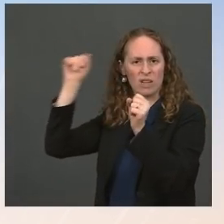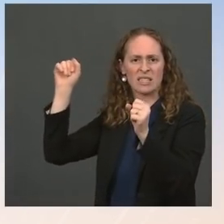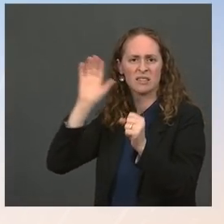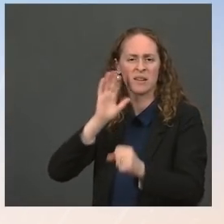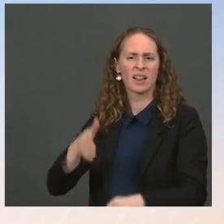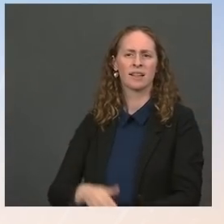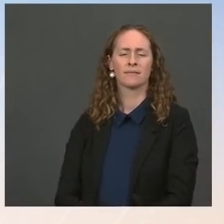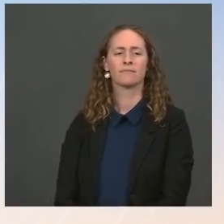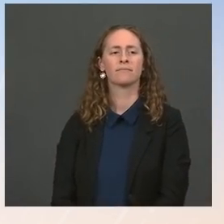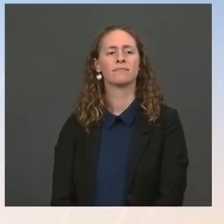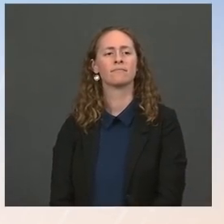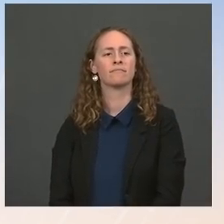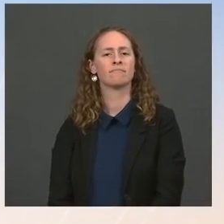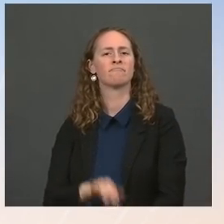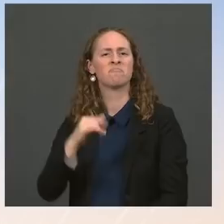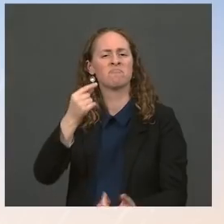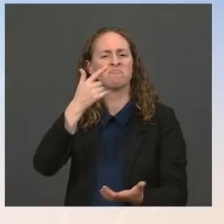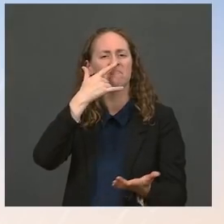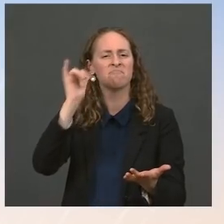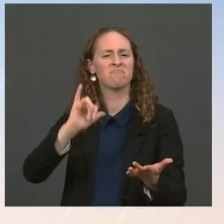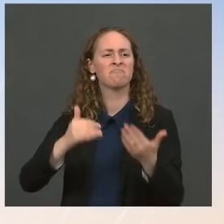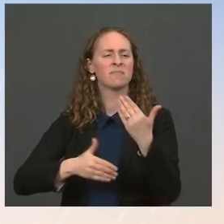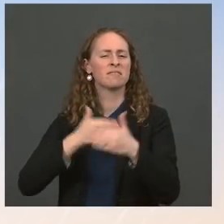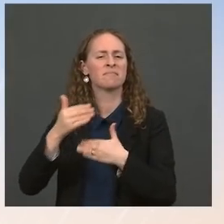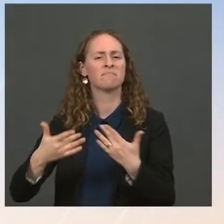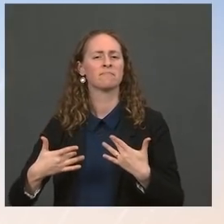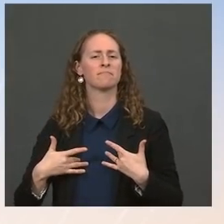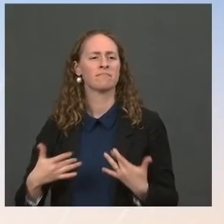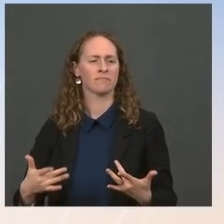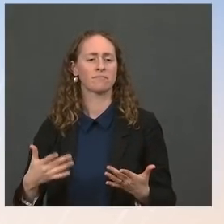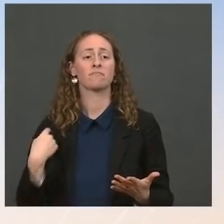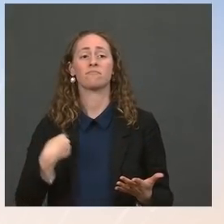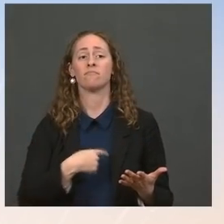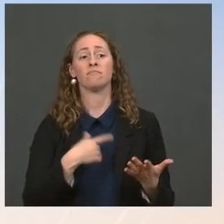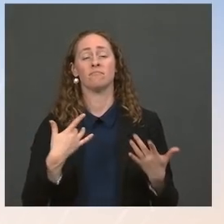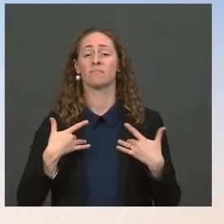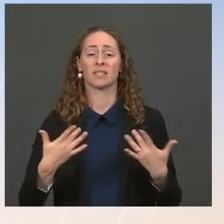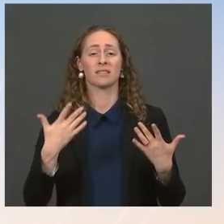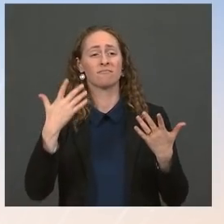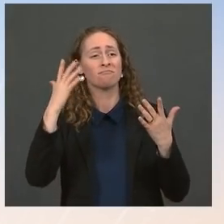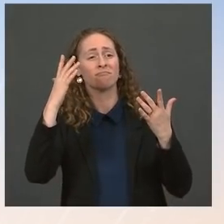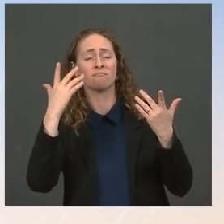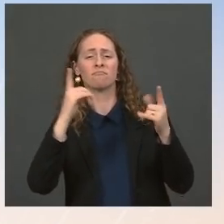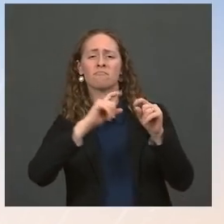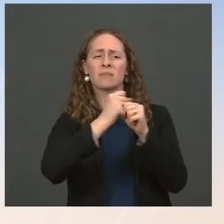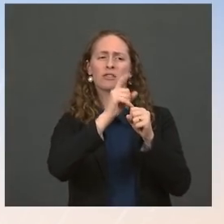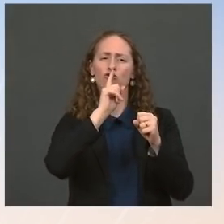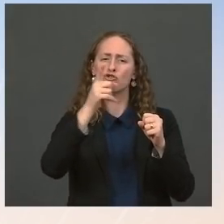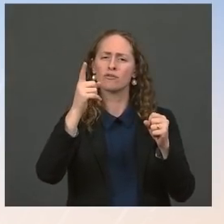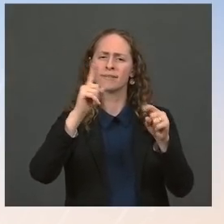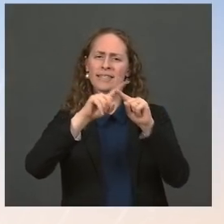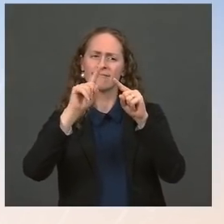our objective here is to allow for this process, made up of a diverse range of experts and voices,